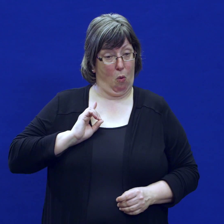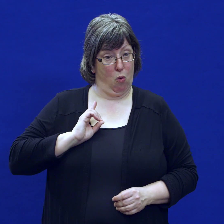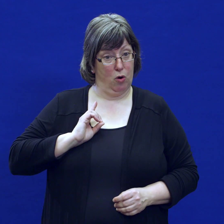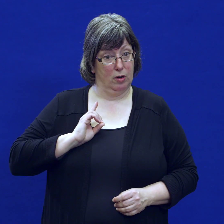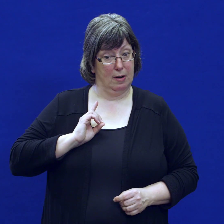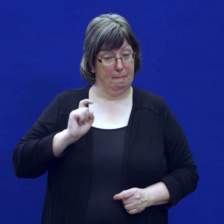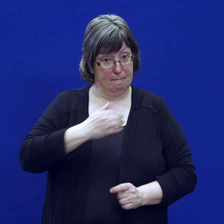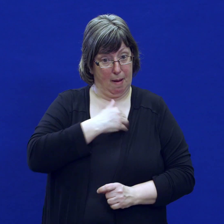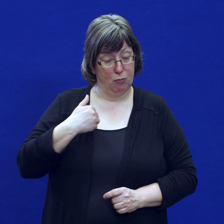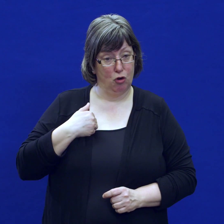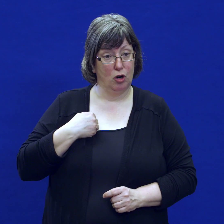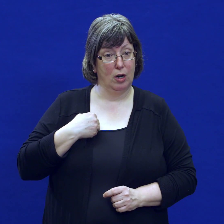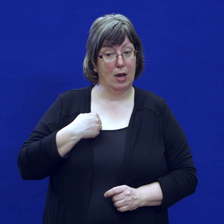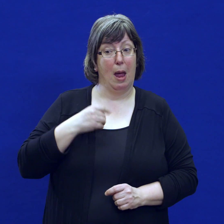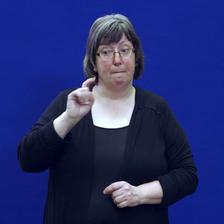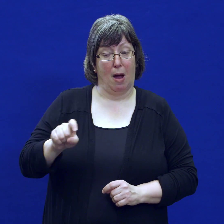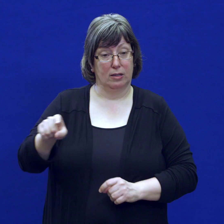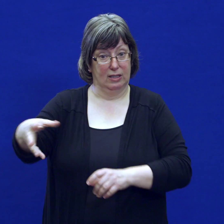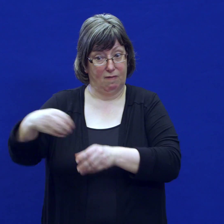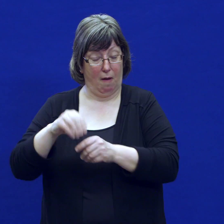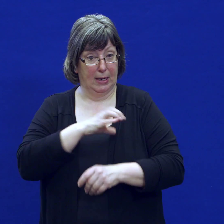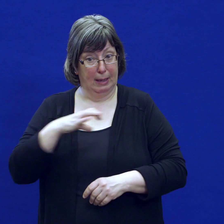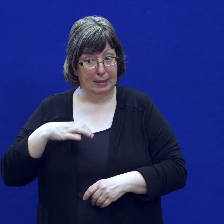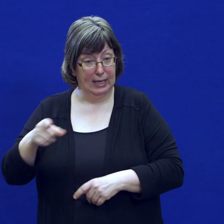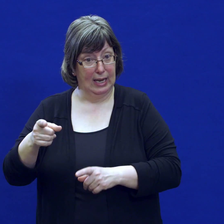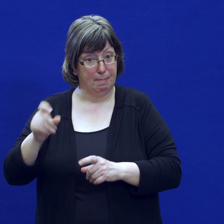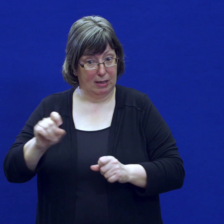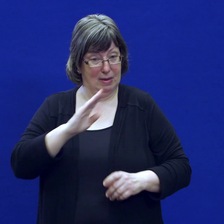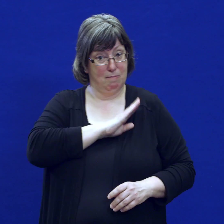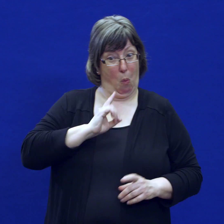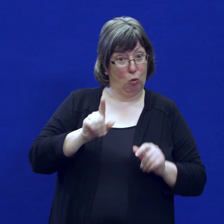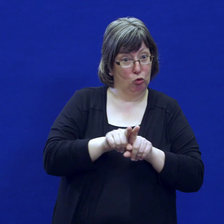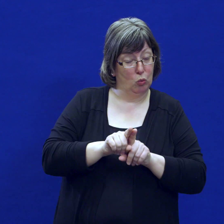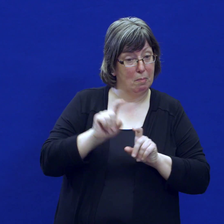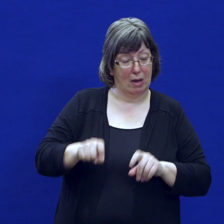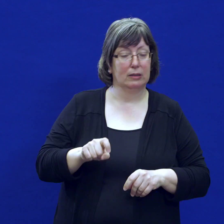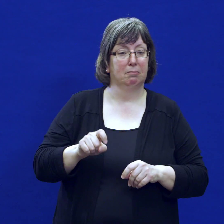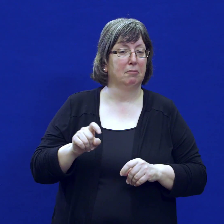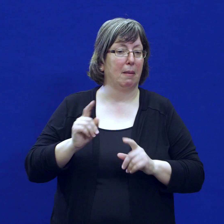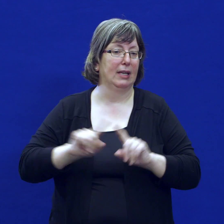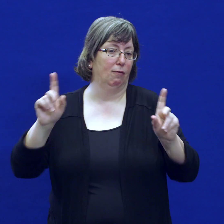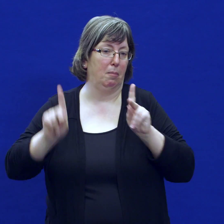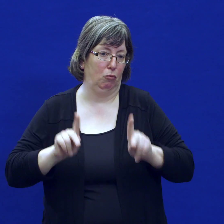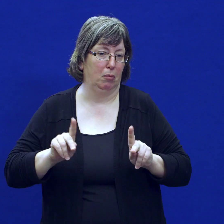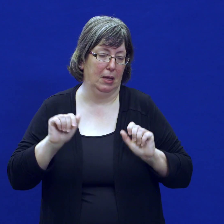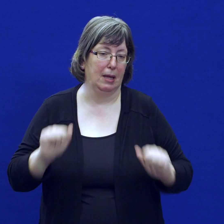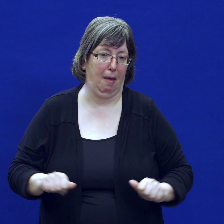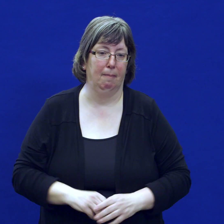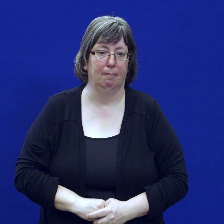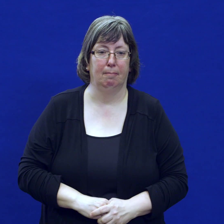be a member of a committee or subcommittee